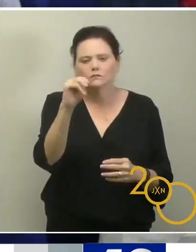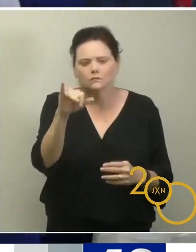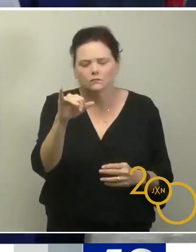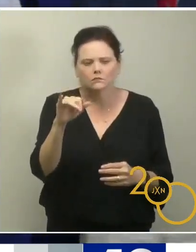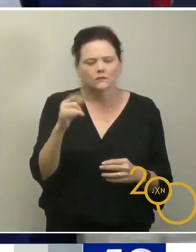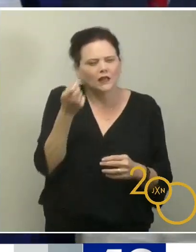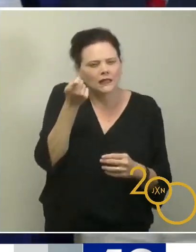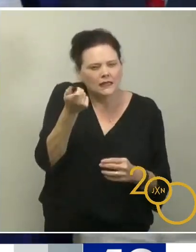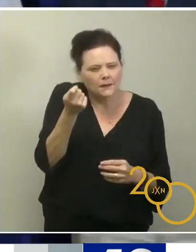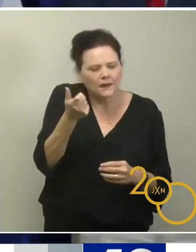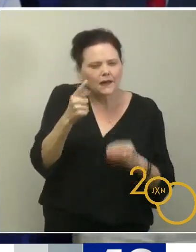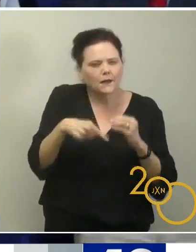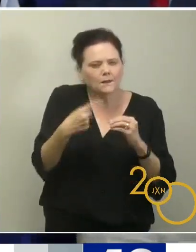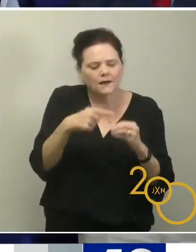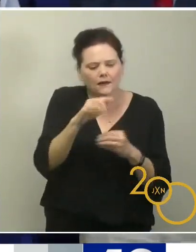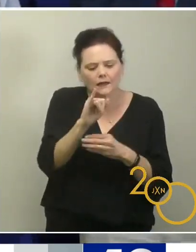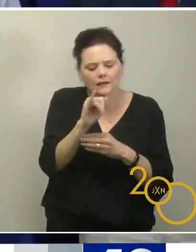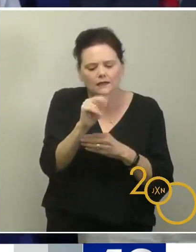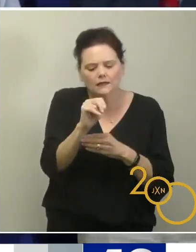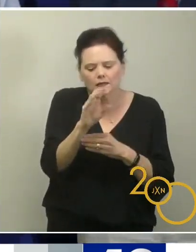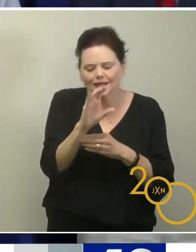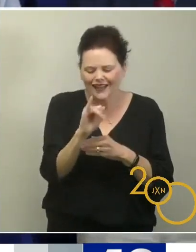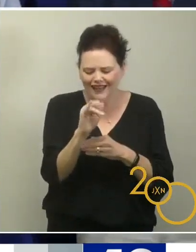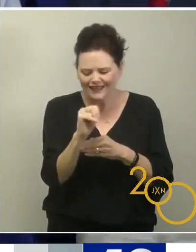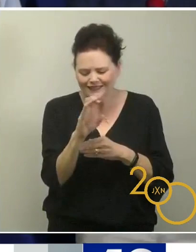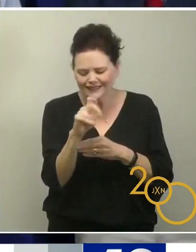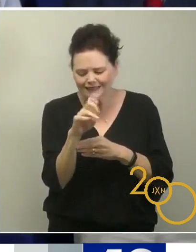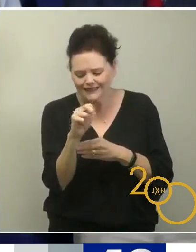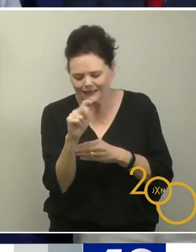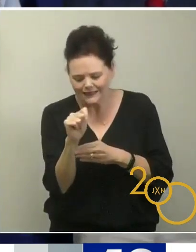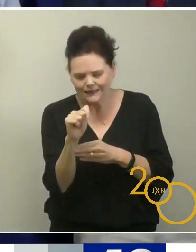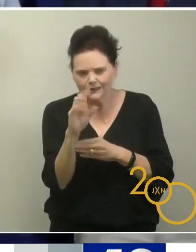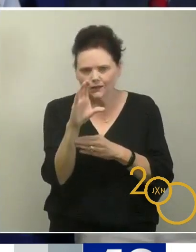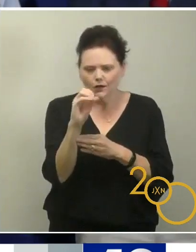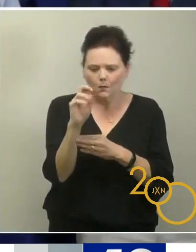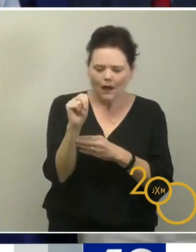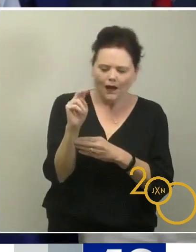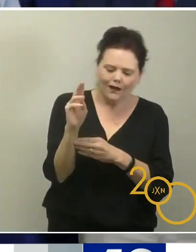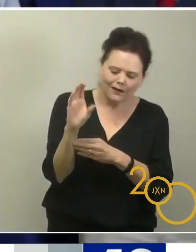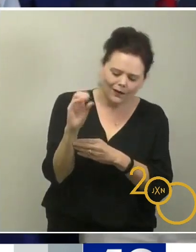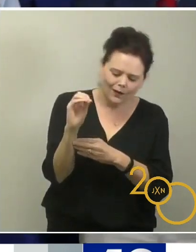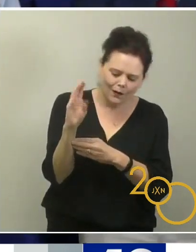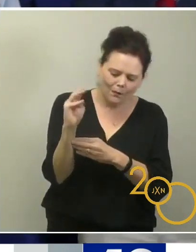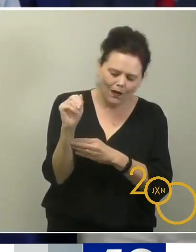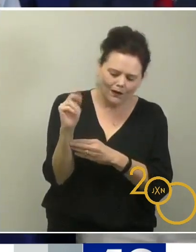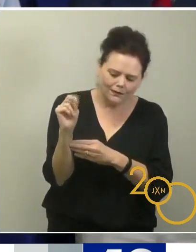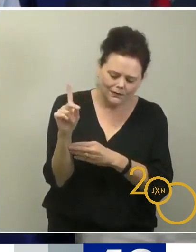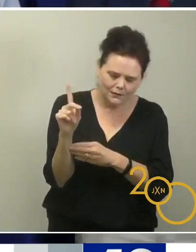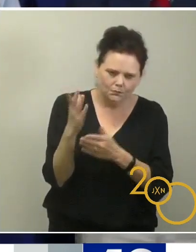RESPONSE. I WILL TURN THEM OVER TO MR. JIM CRAIG. THANK YOU DOCTOR DANIEL EDNEY. A LITTLE BIT ON THE INCIDENT